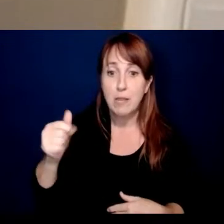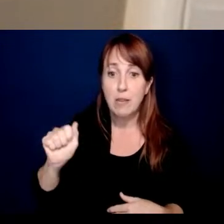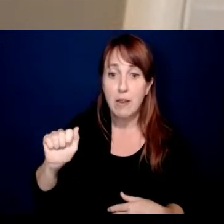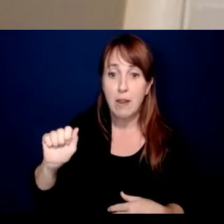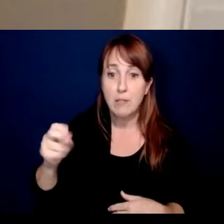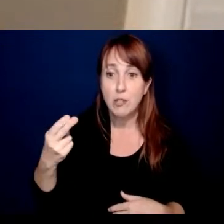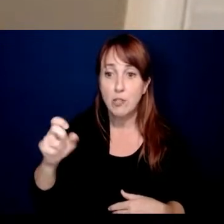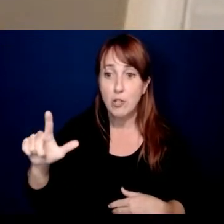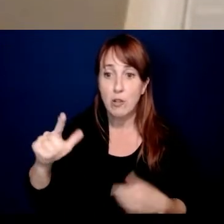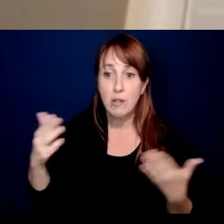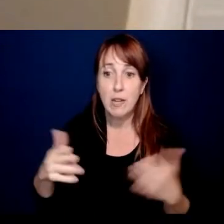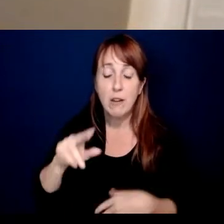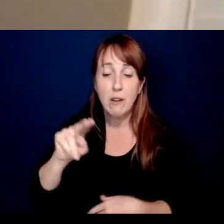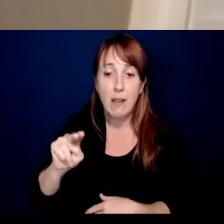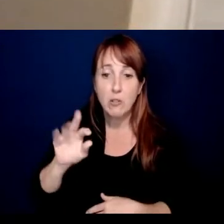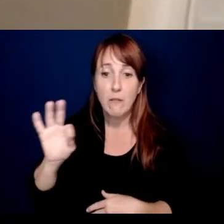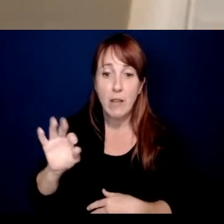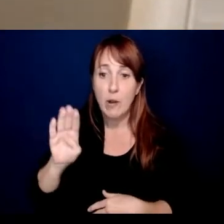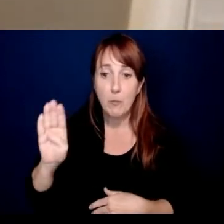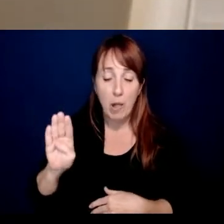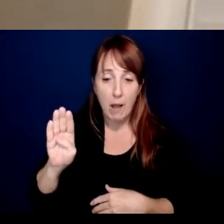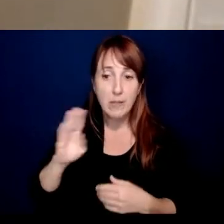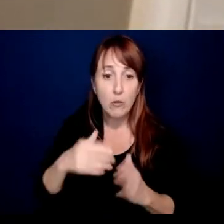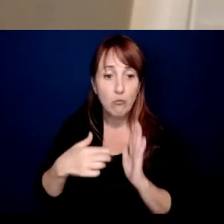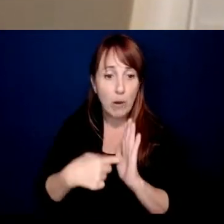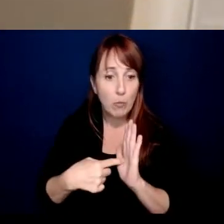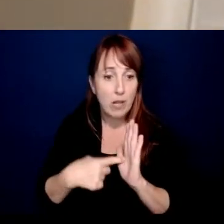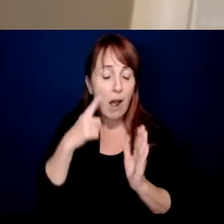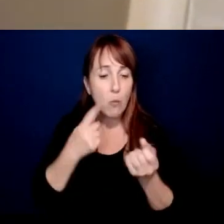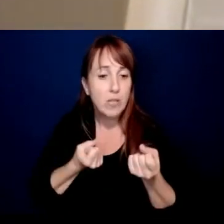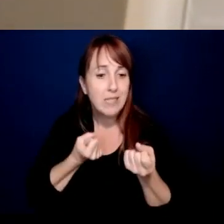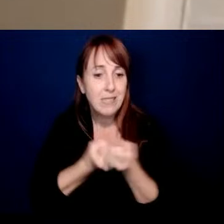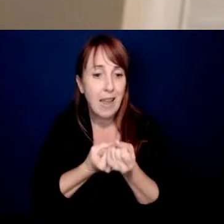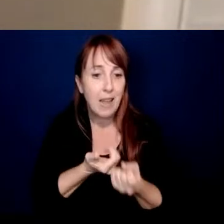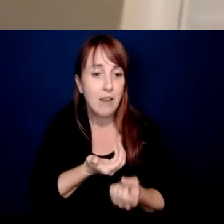Federation of the Blind. I'm basically, I'm gonna stand on our written testimony